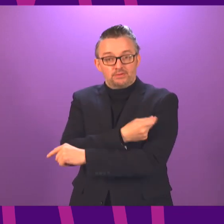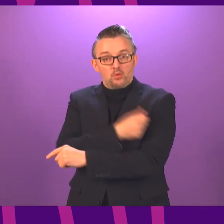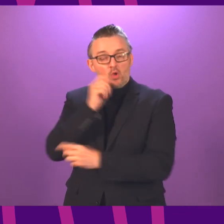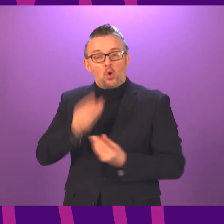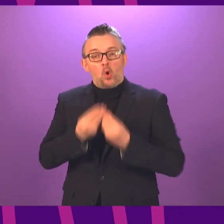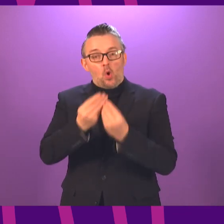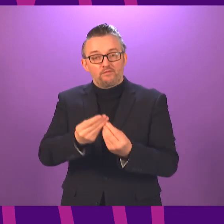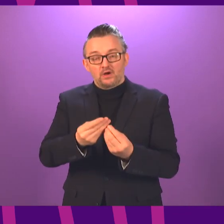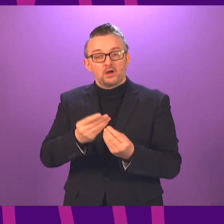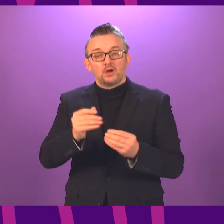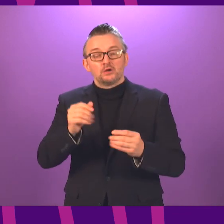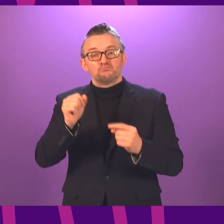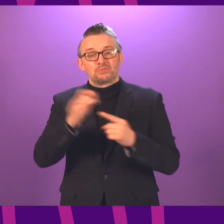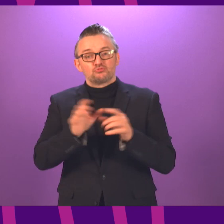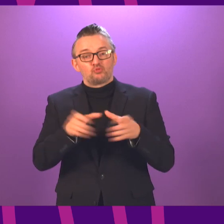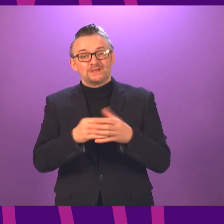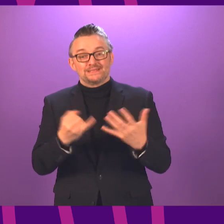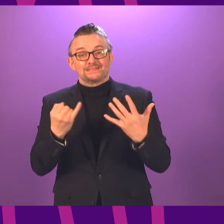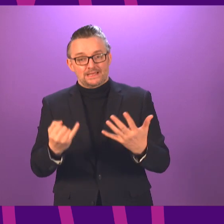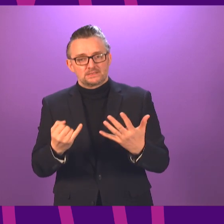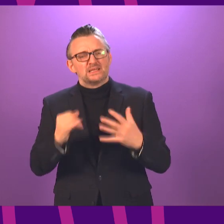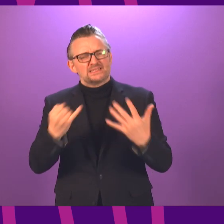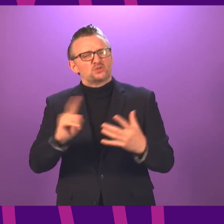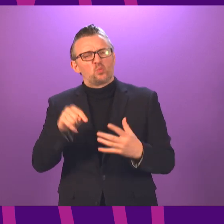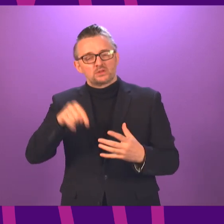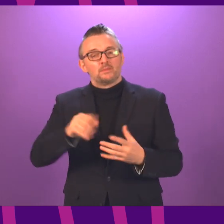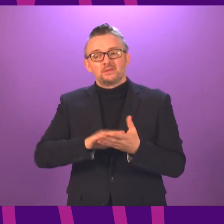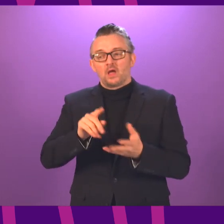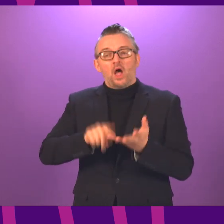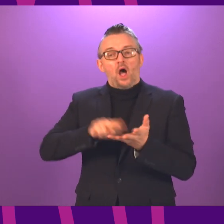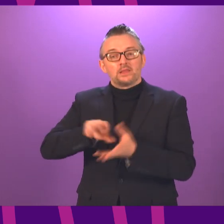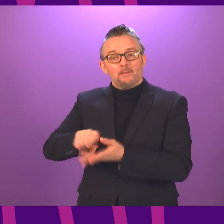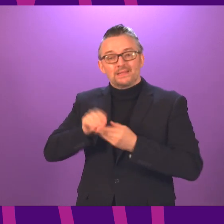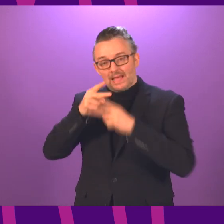to people in priority group 6. Group 6, which includes unpaid carers and people with underlying